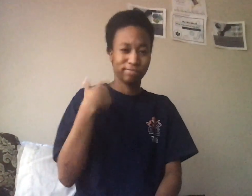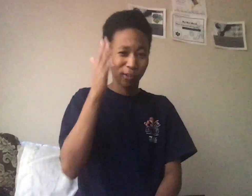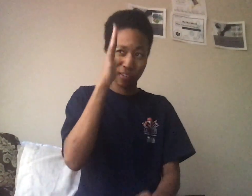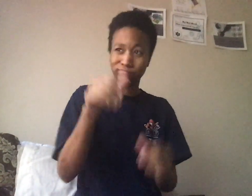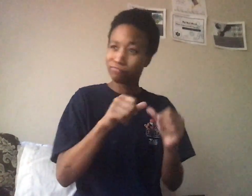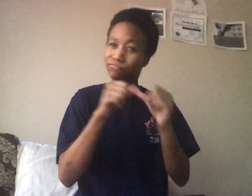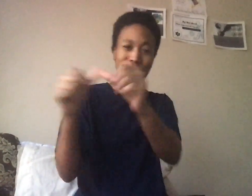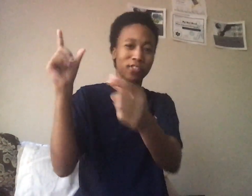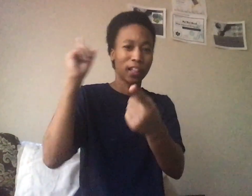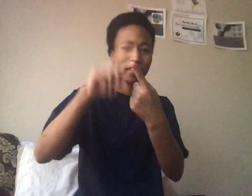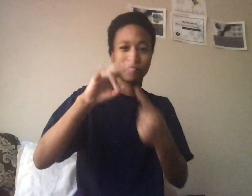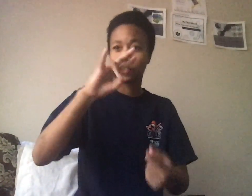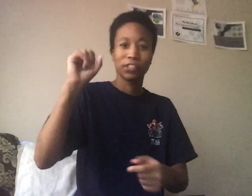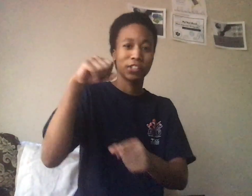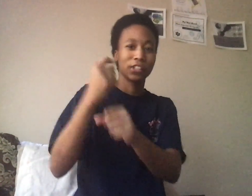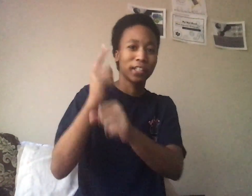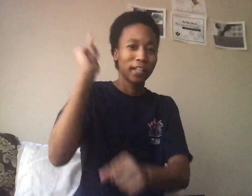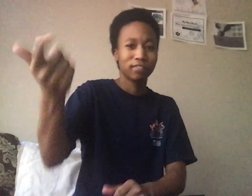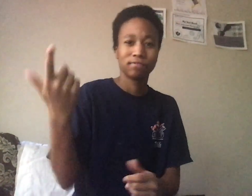because I will continue until 70 years later.